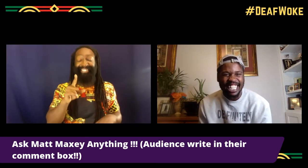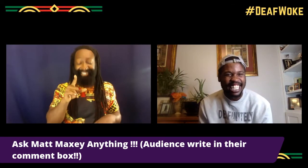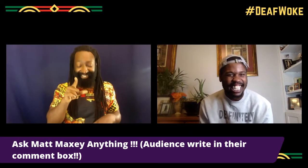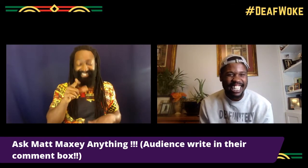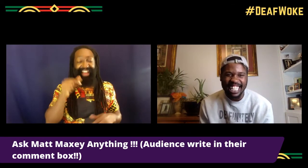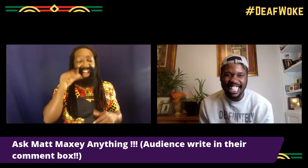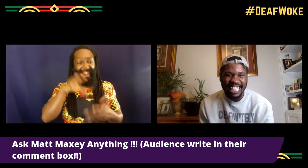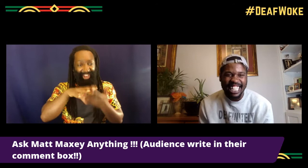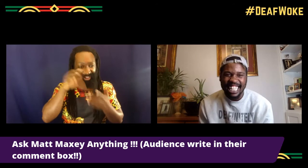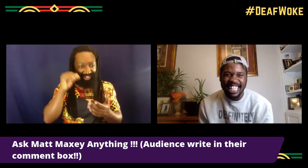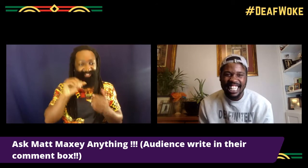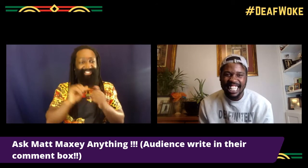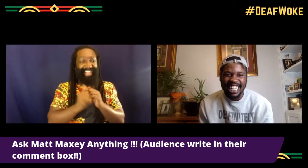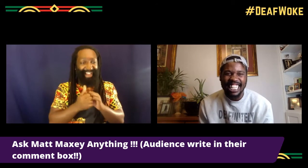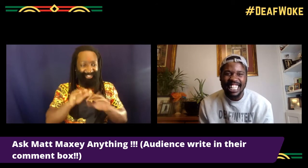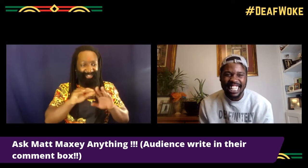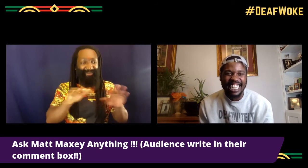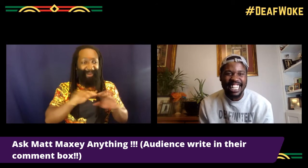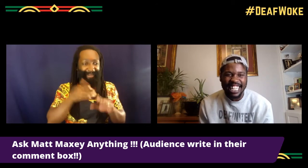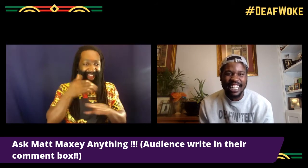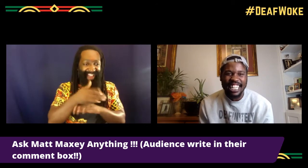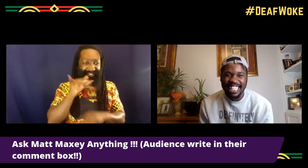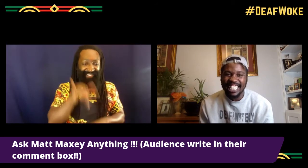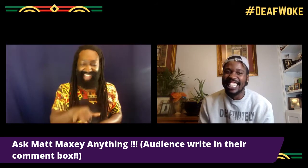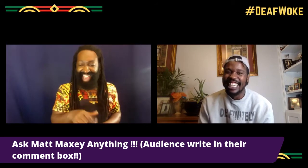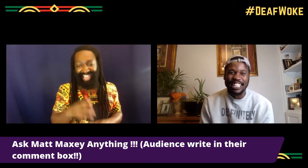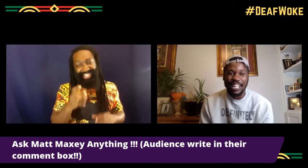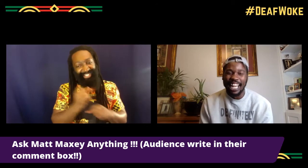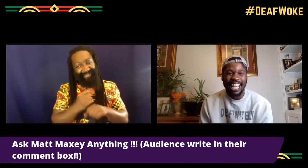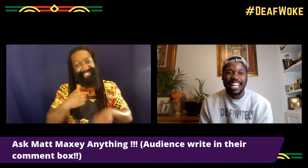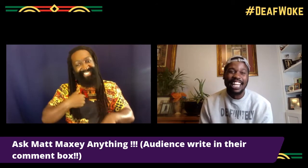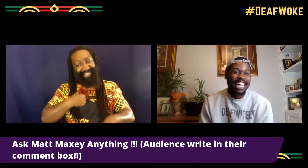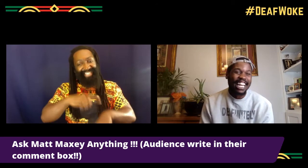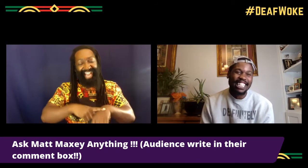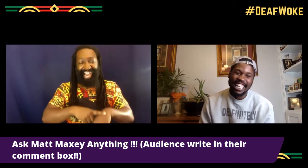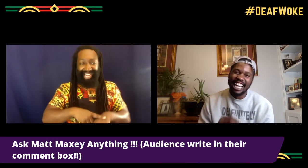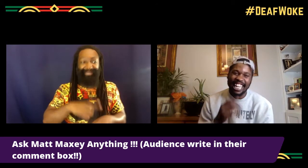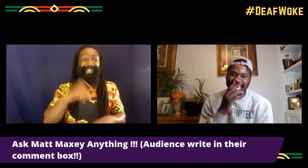I drowned too but I learned how to swim after that.